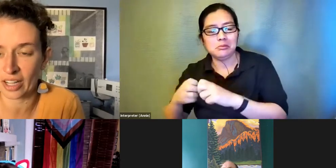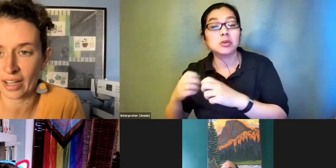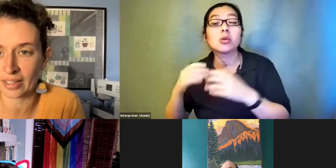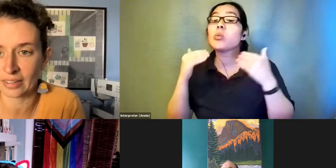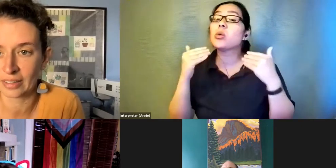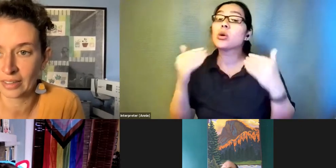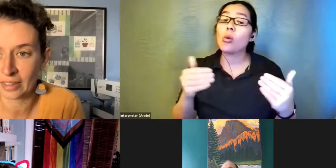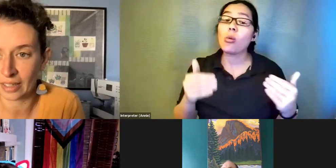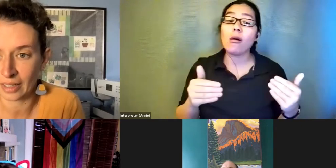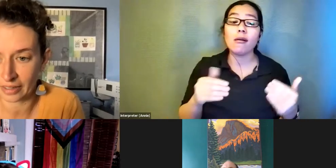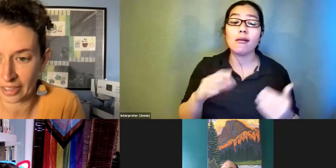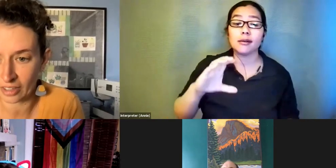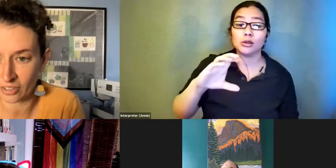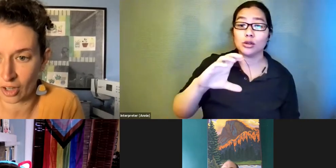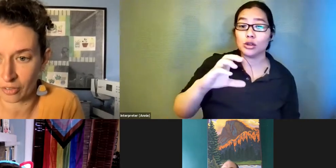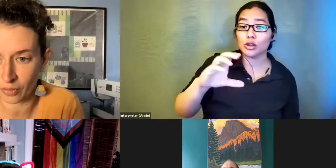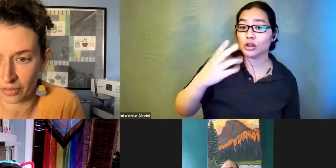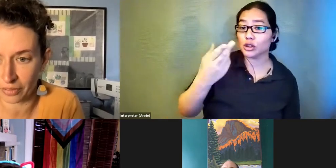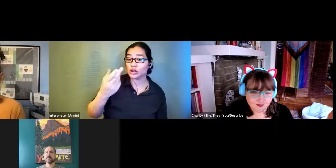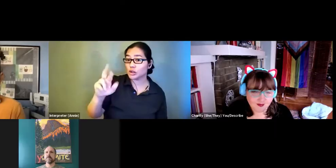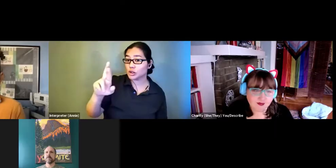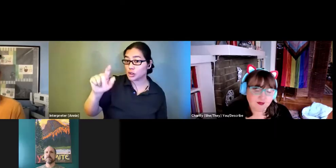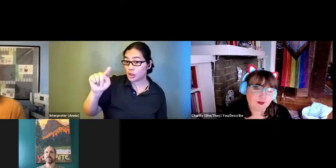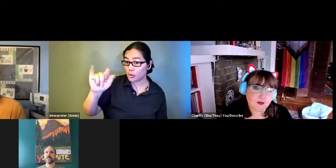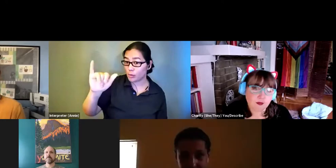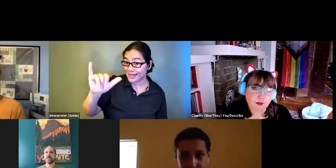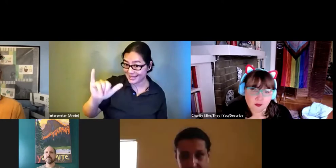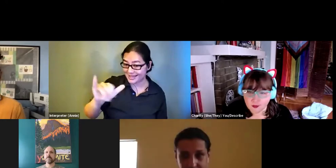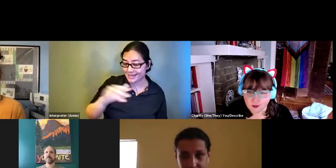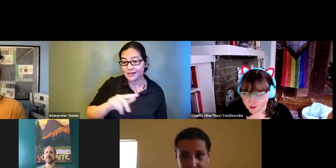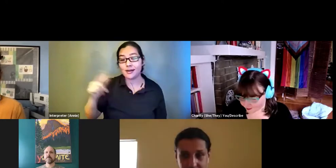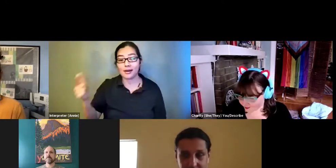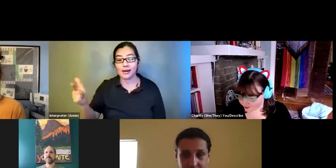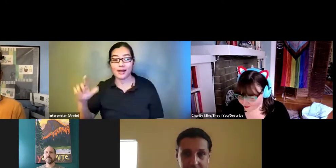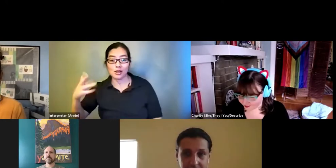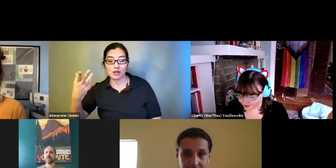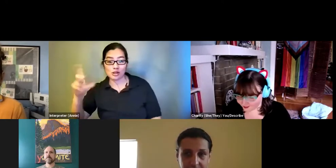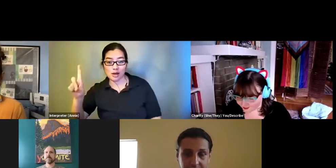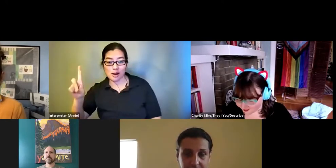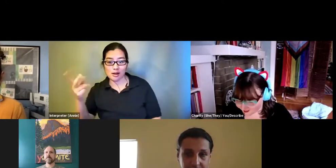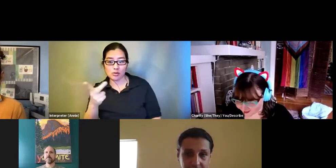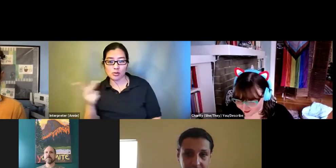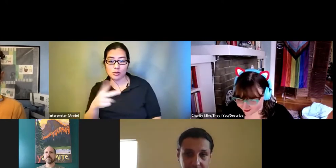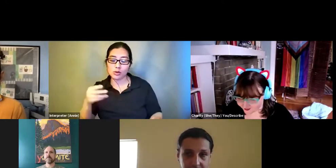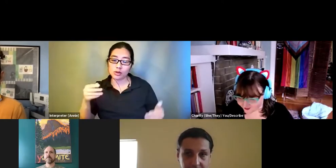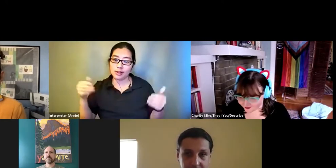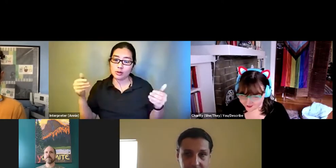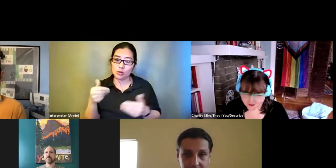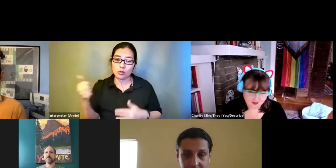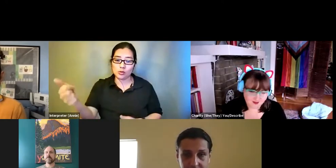Chad kick us off with who you are and your quick audio descriptions of yourself, please.